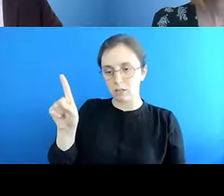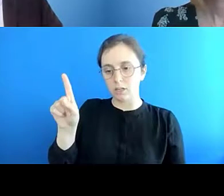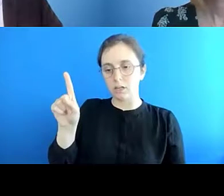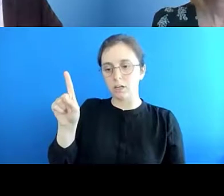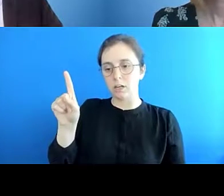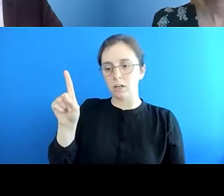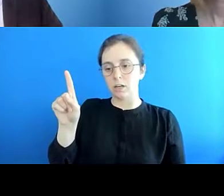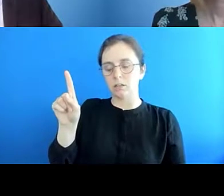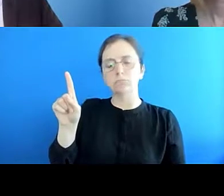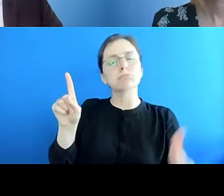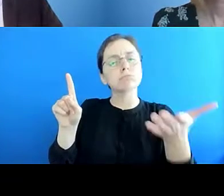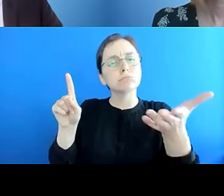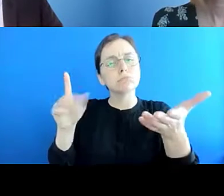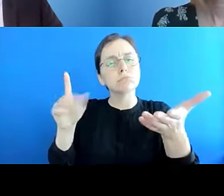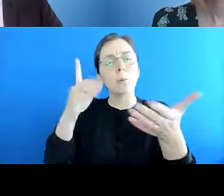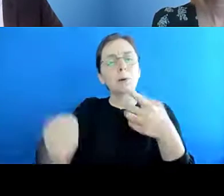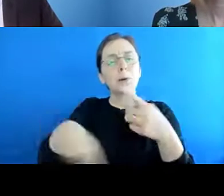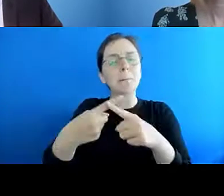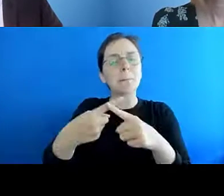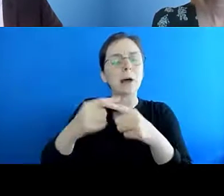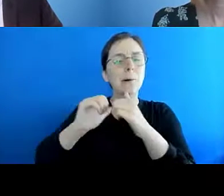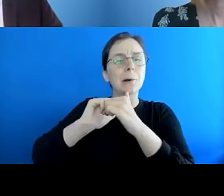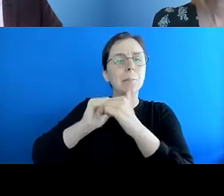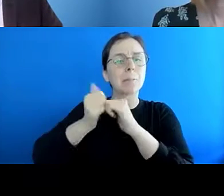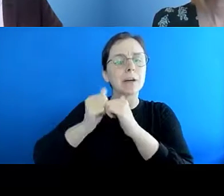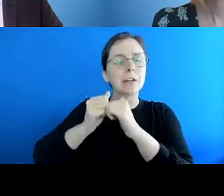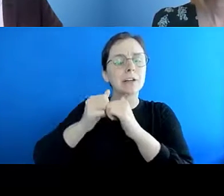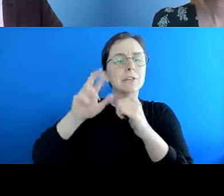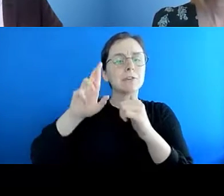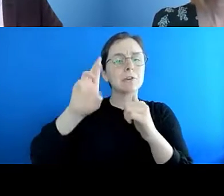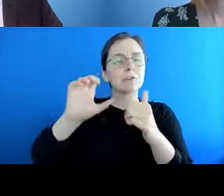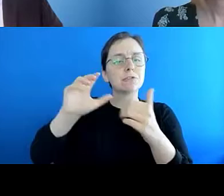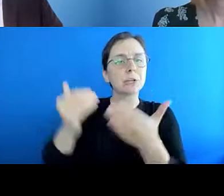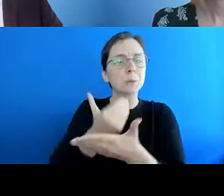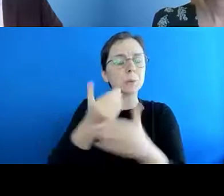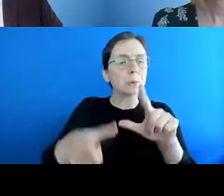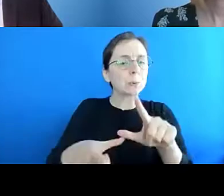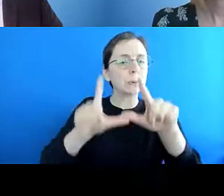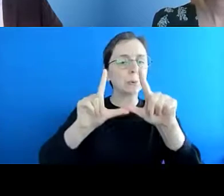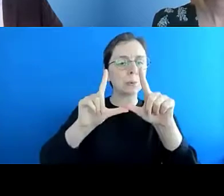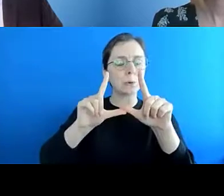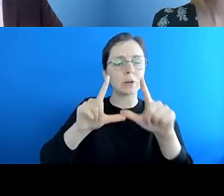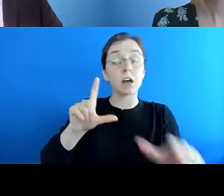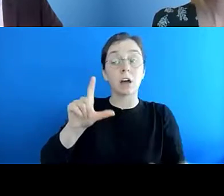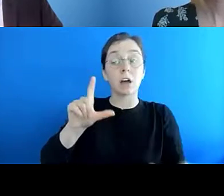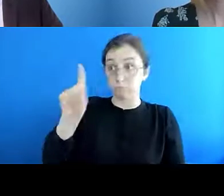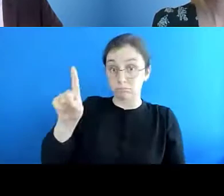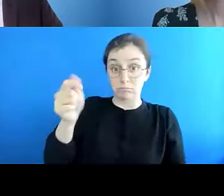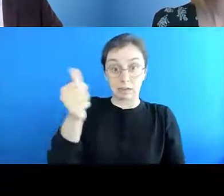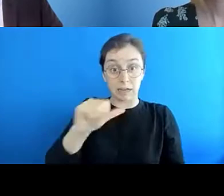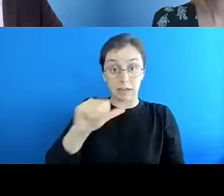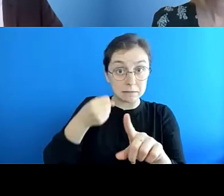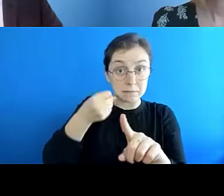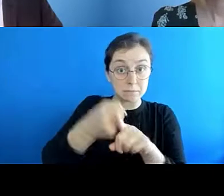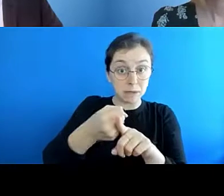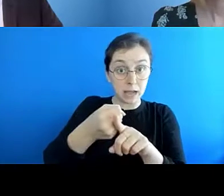What about a competitive renewal? Are there any implications for what happens to data from ...